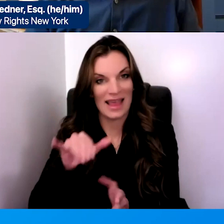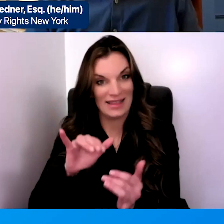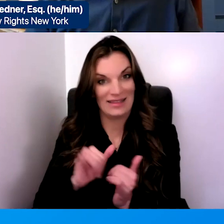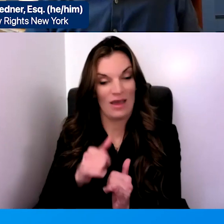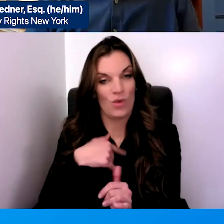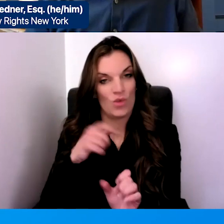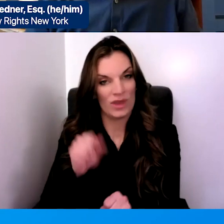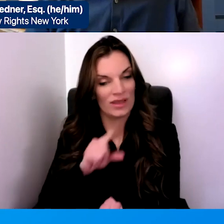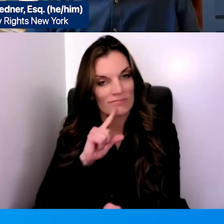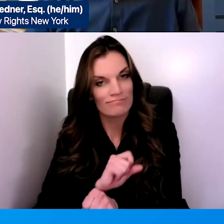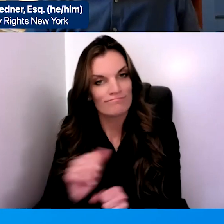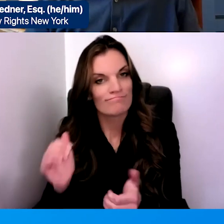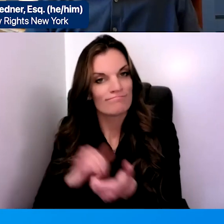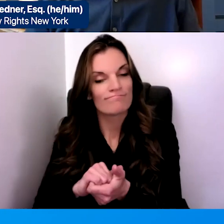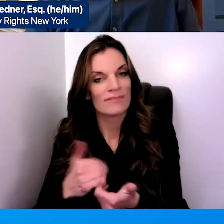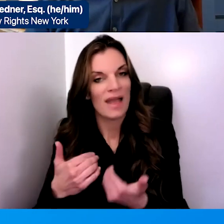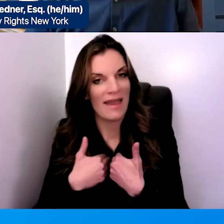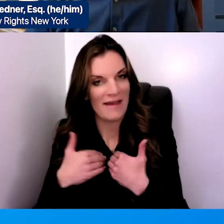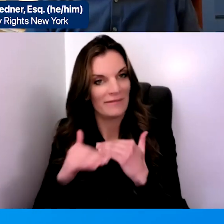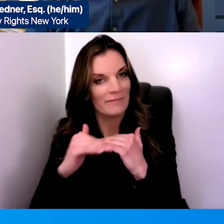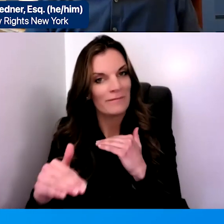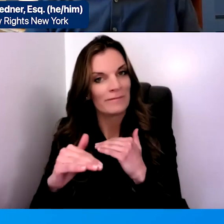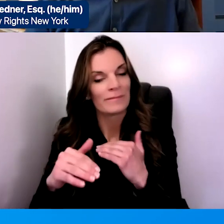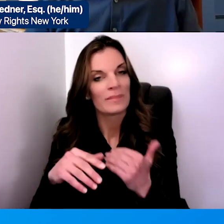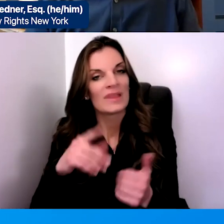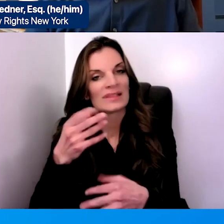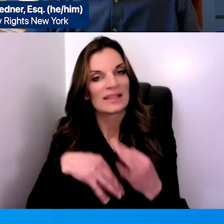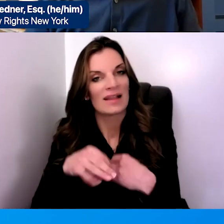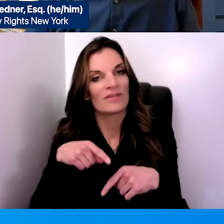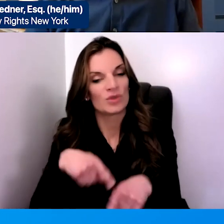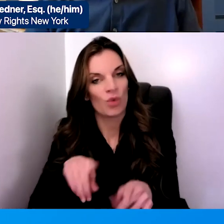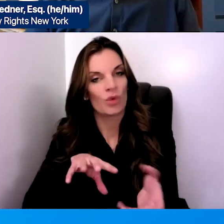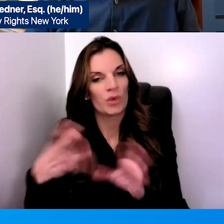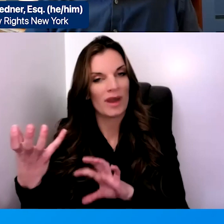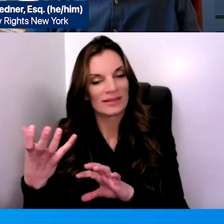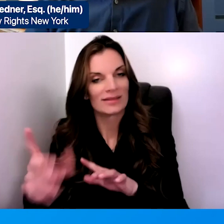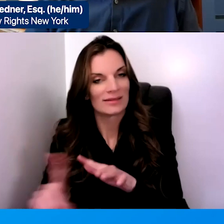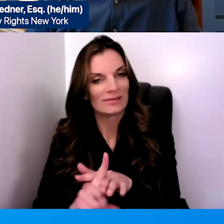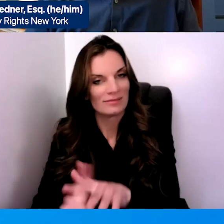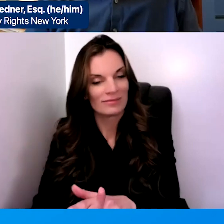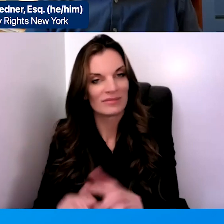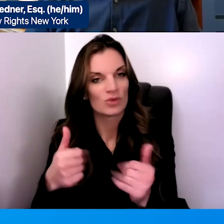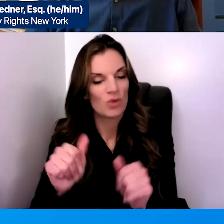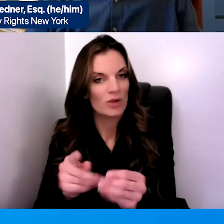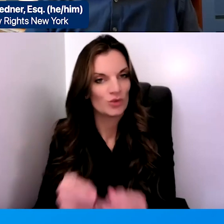build resiliency when we are not in the middle of crisis, working on these issues. And I think it's just so